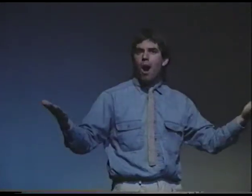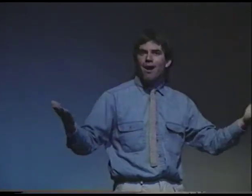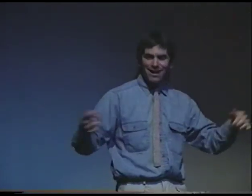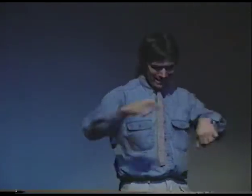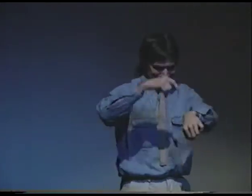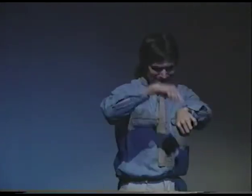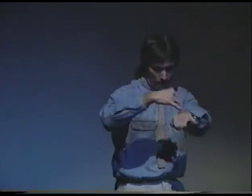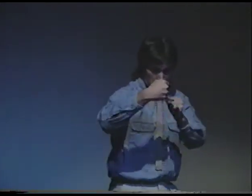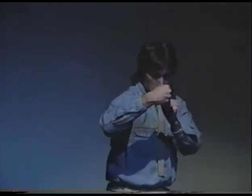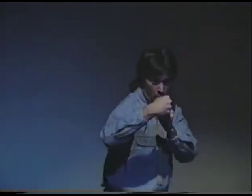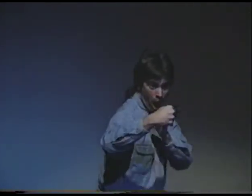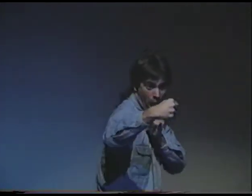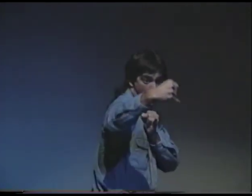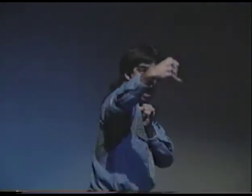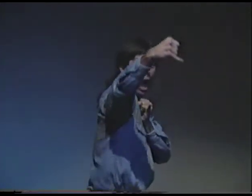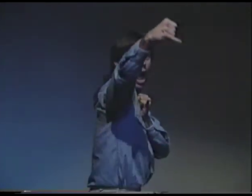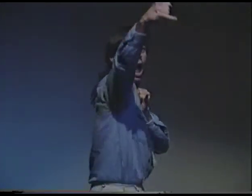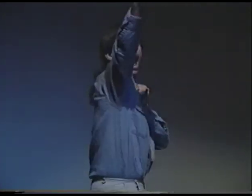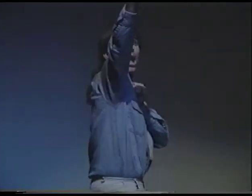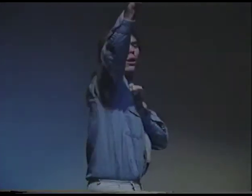You're going to experience a timeline.